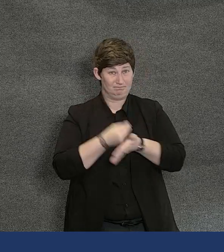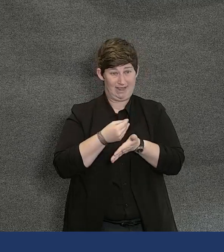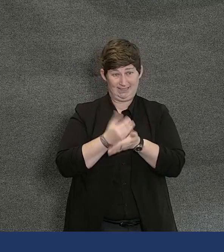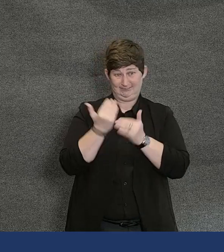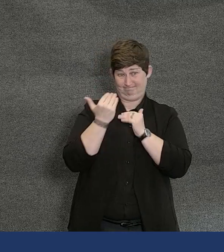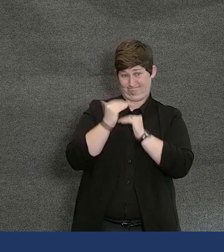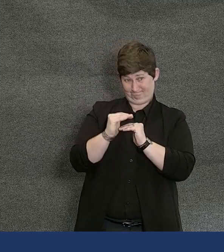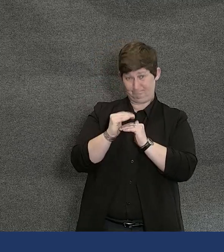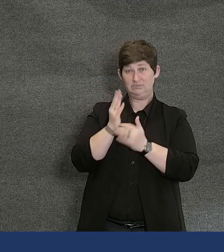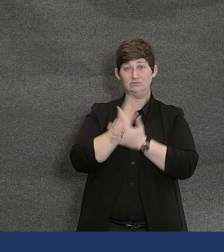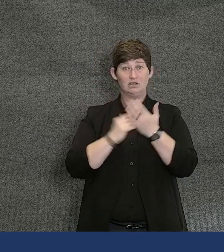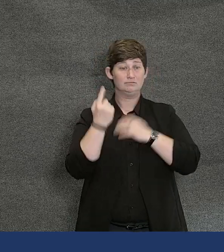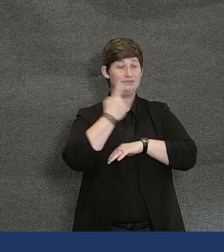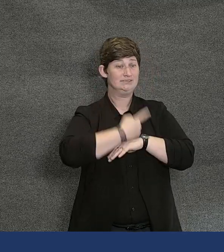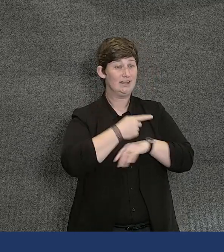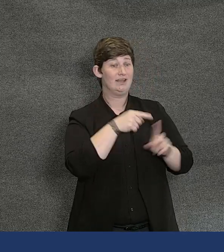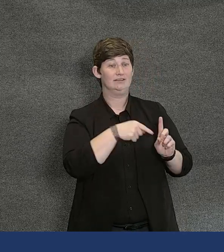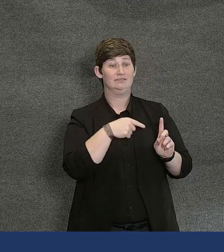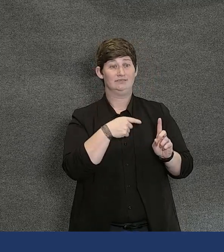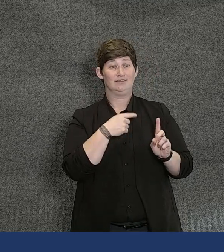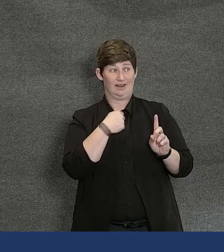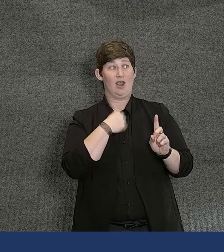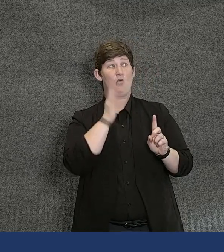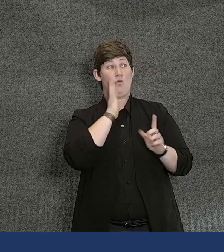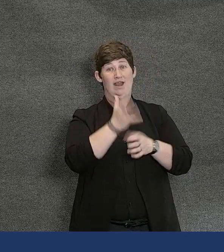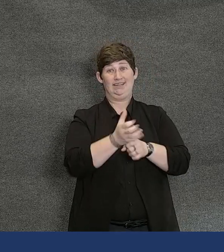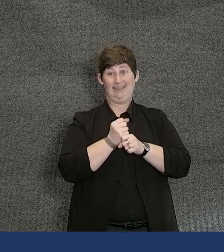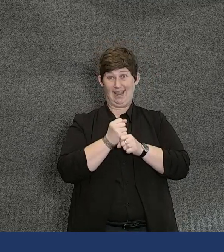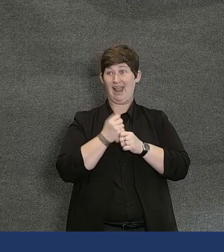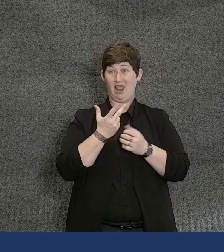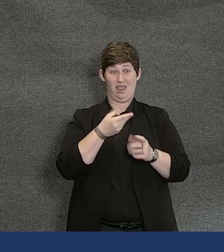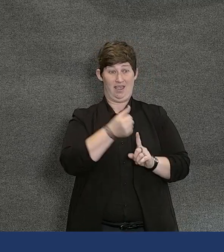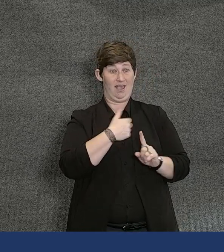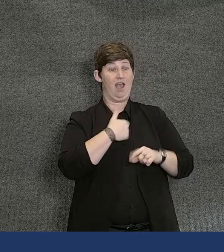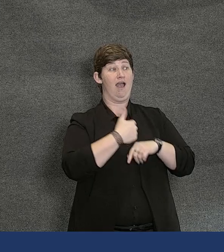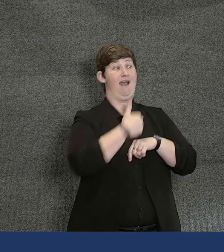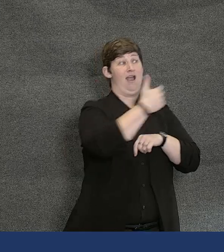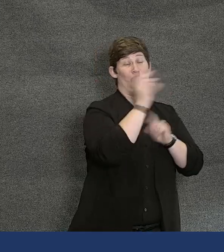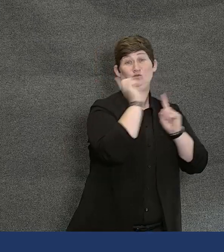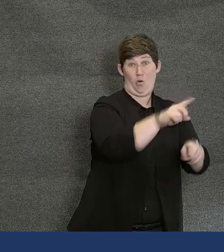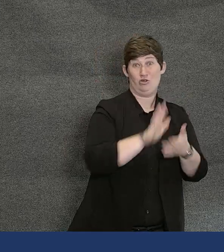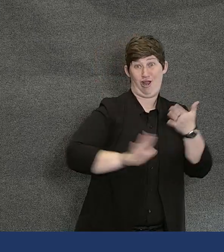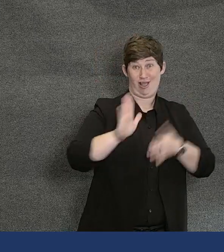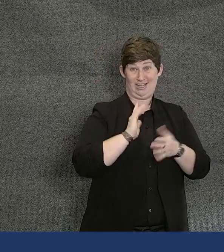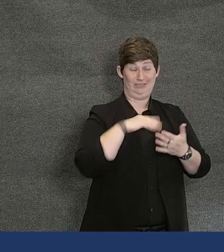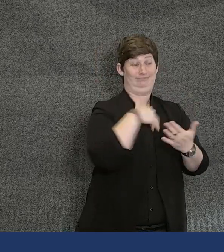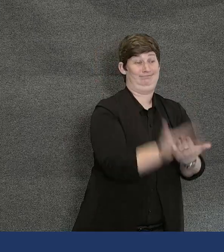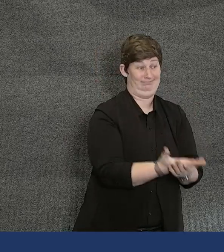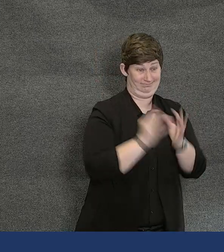I would get transportation to my college campus, but then my parents would have to pick me up.